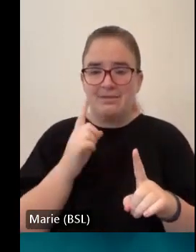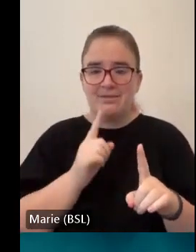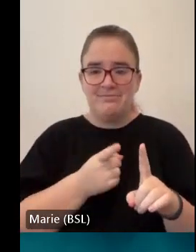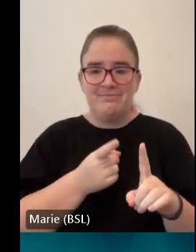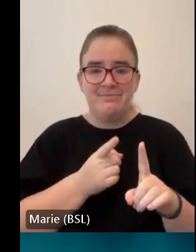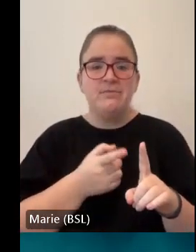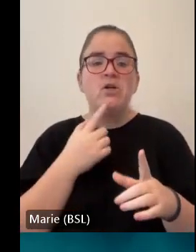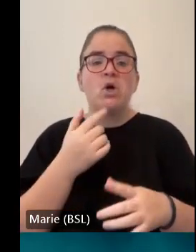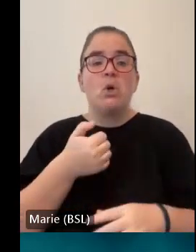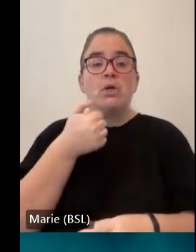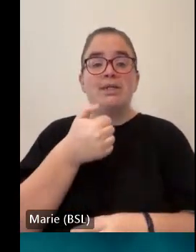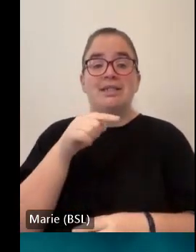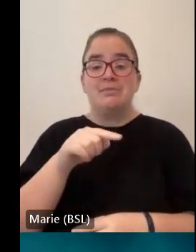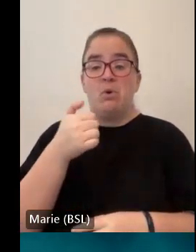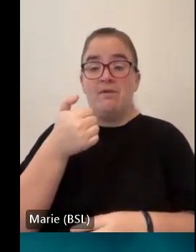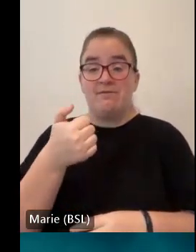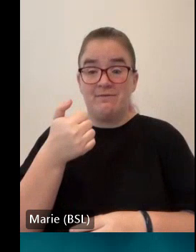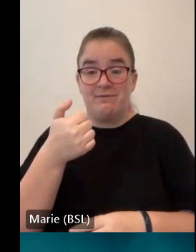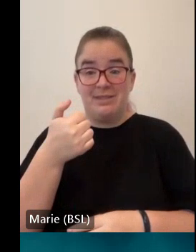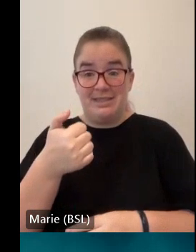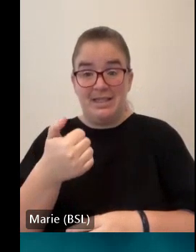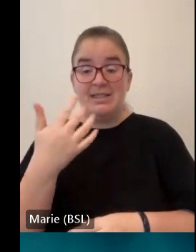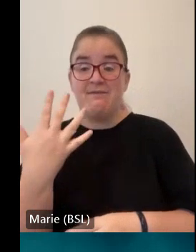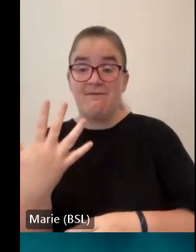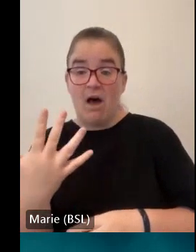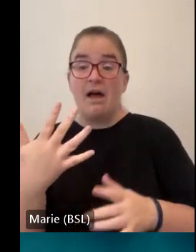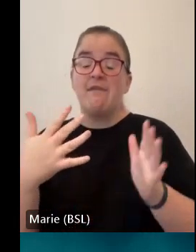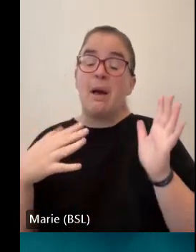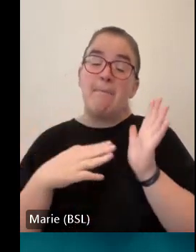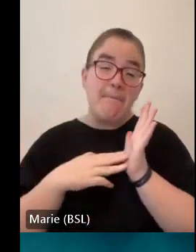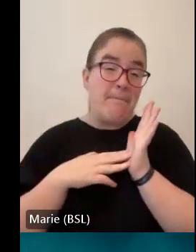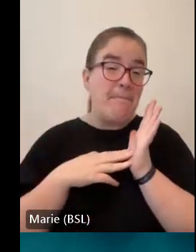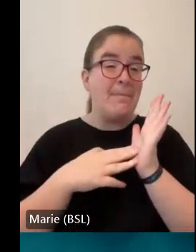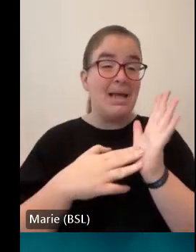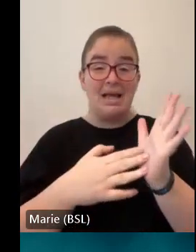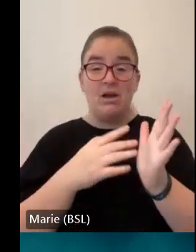So 6.65 million just in the one year across both force areas in